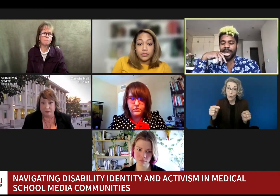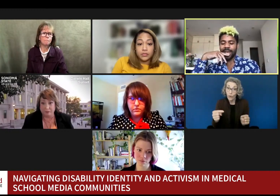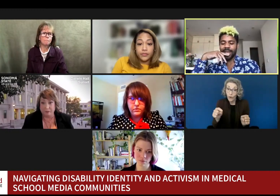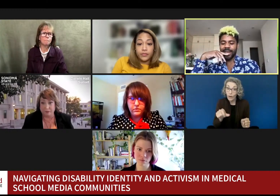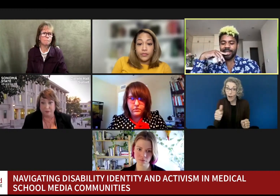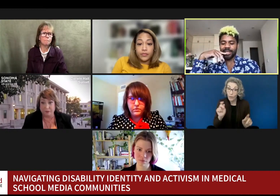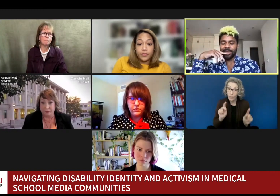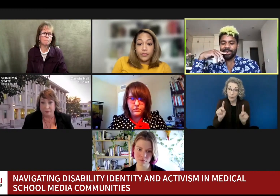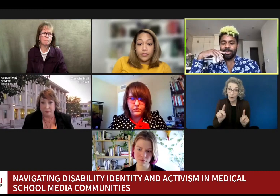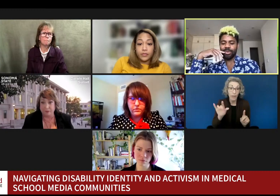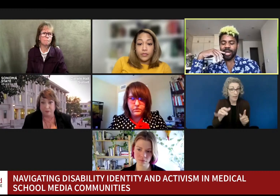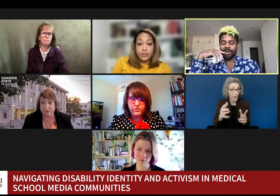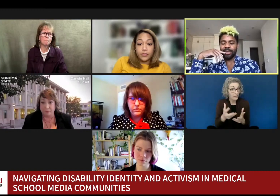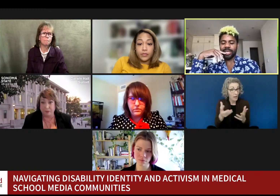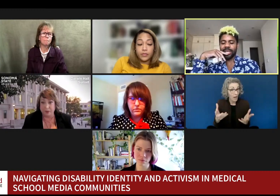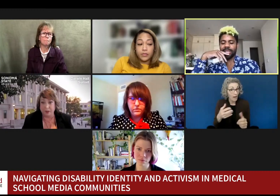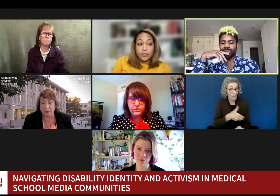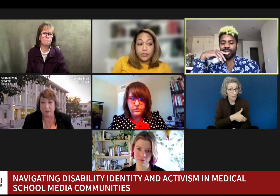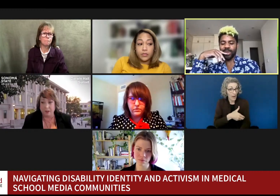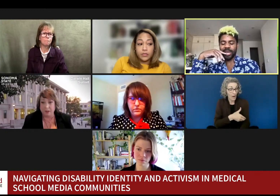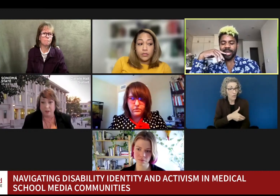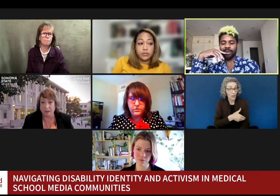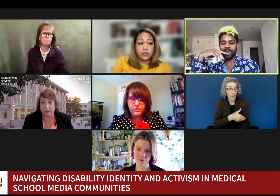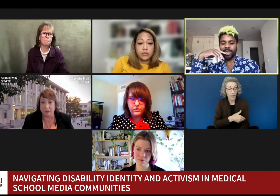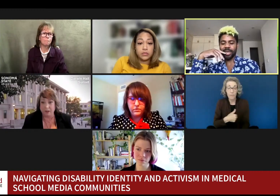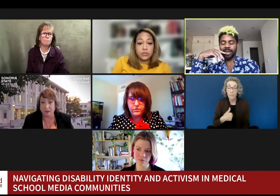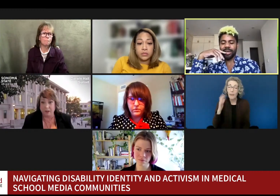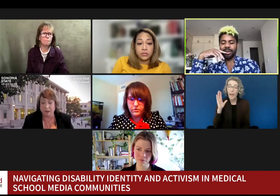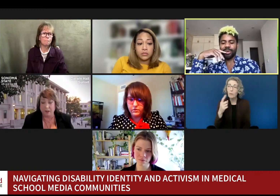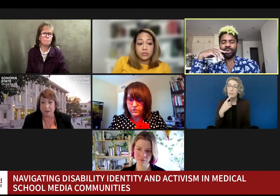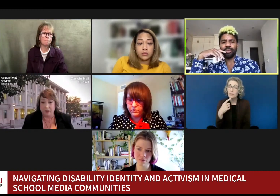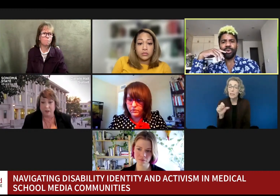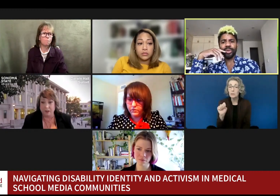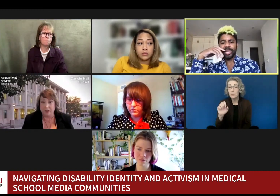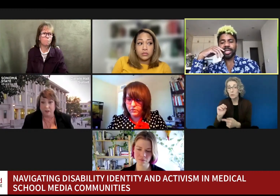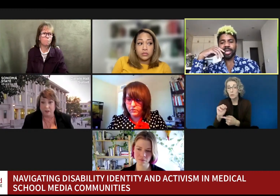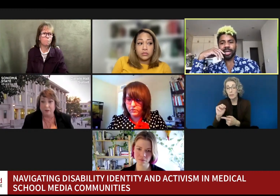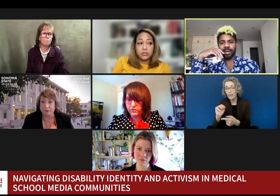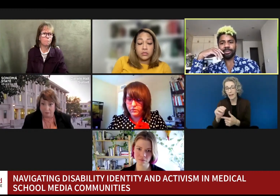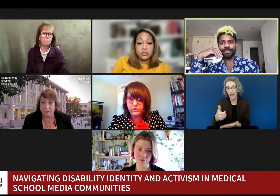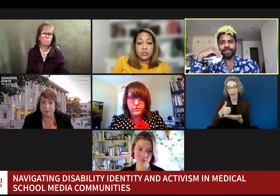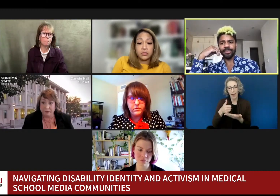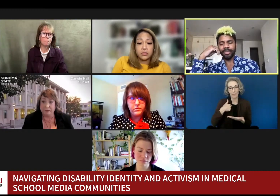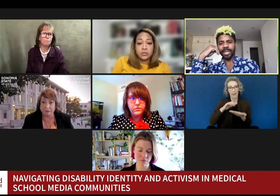And so, I would say that social media helped me be more bold.